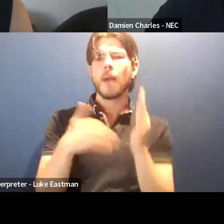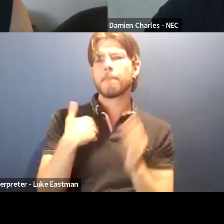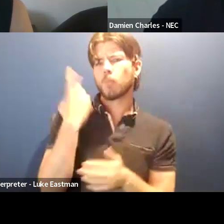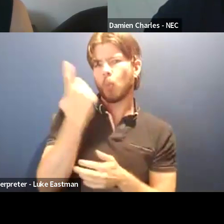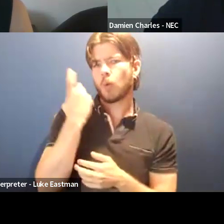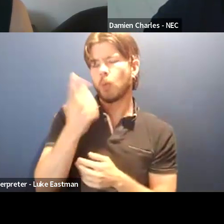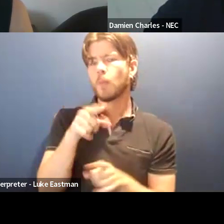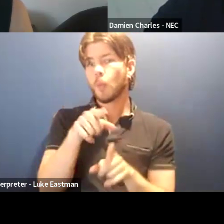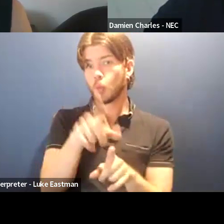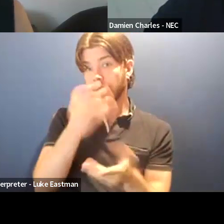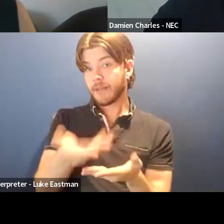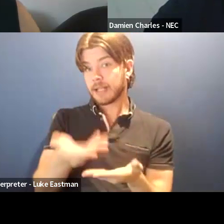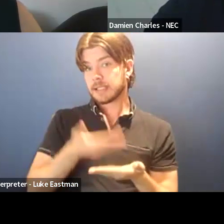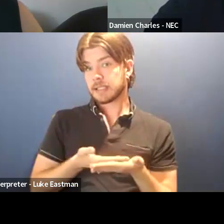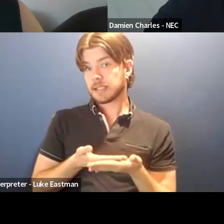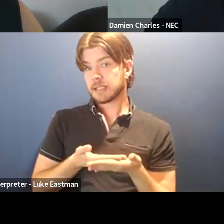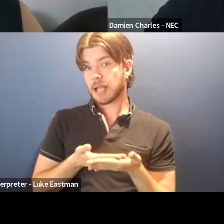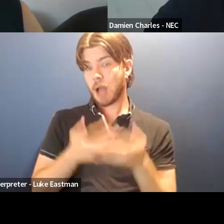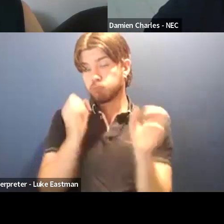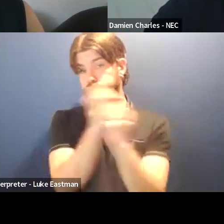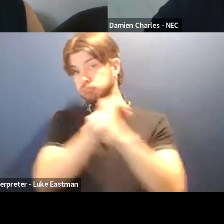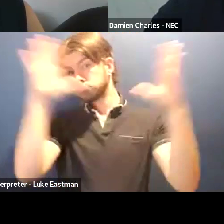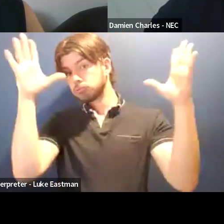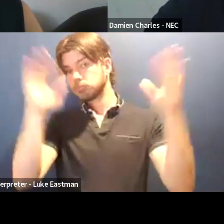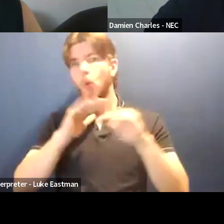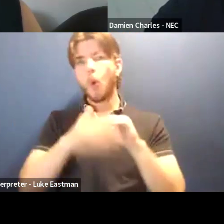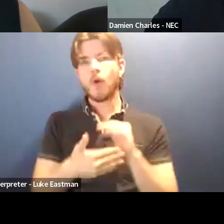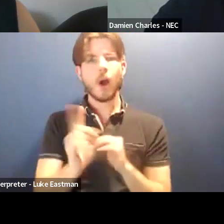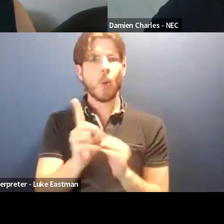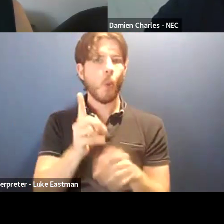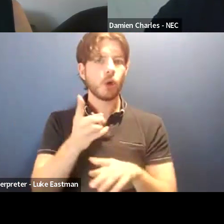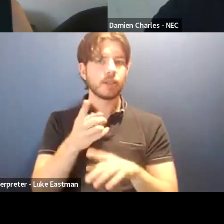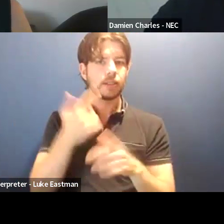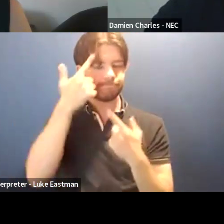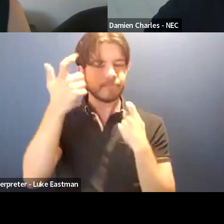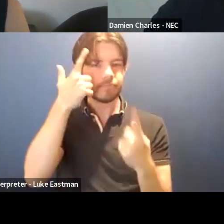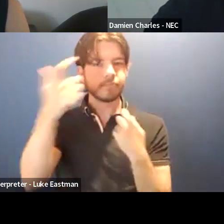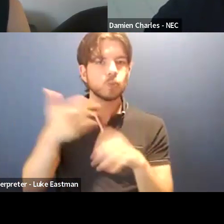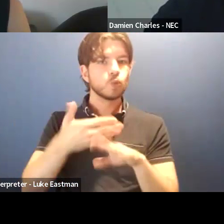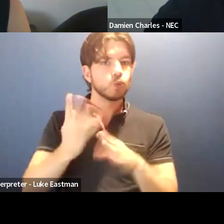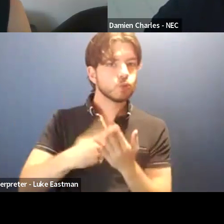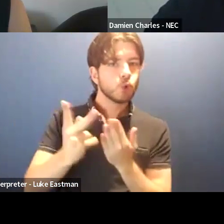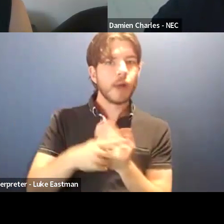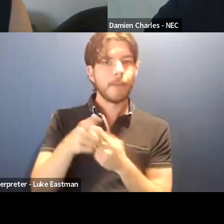give us an overview of some of the